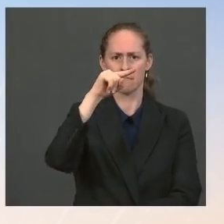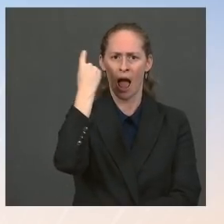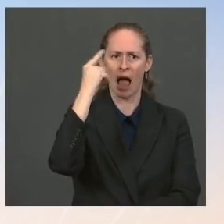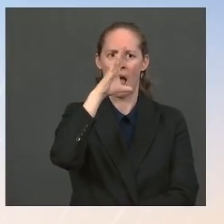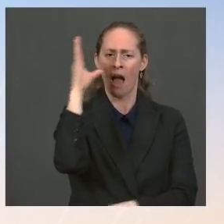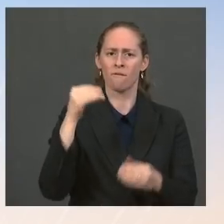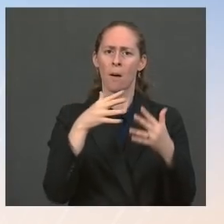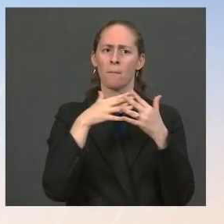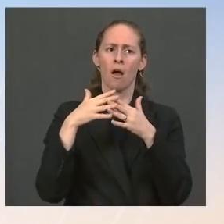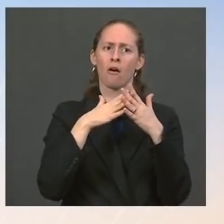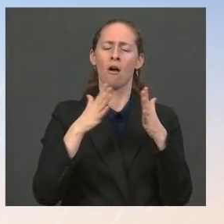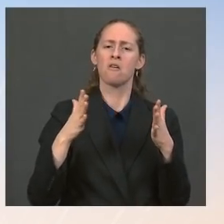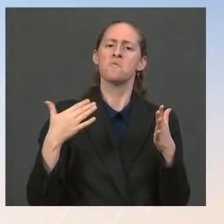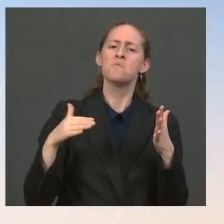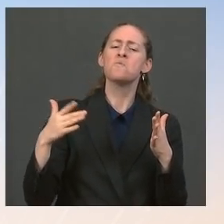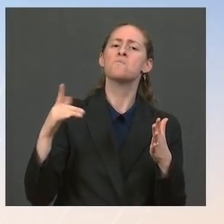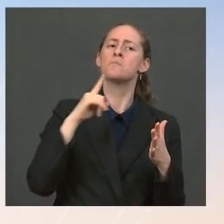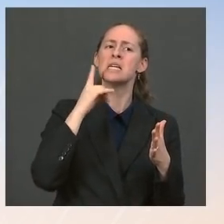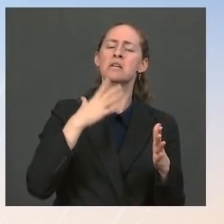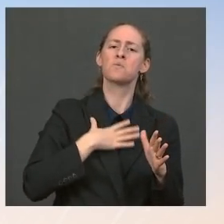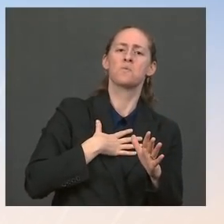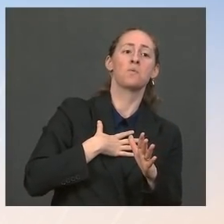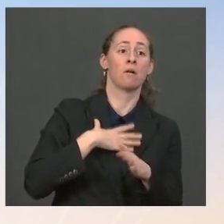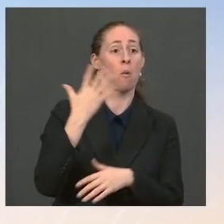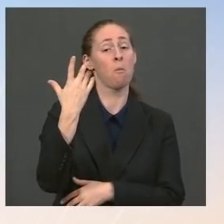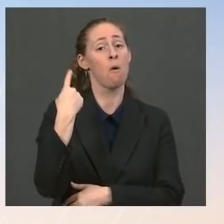And I said one thing -- and this should be clear: